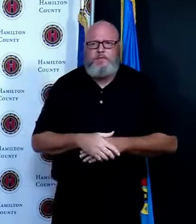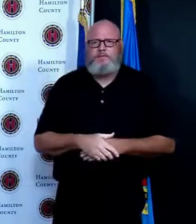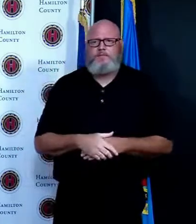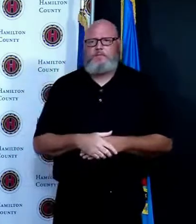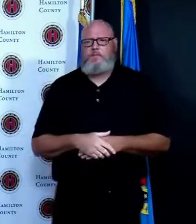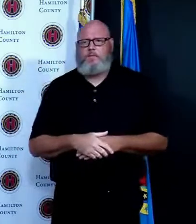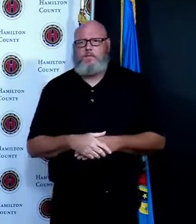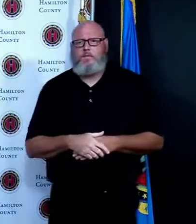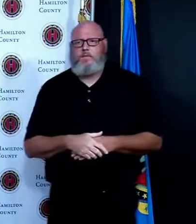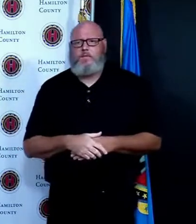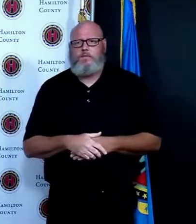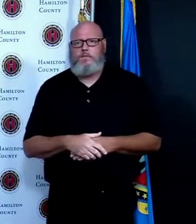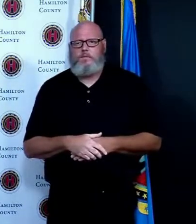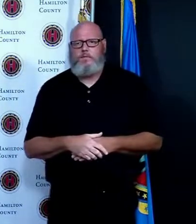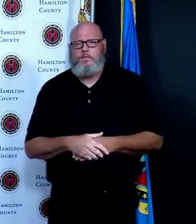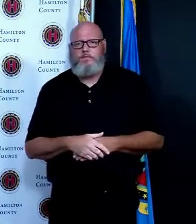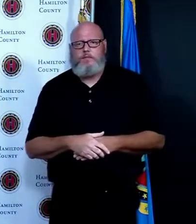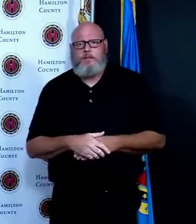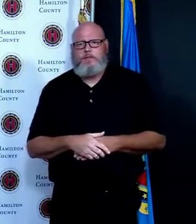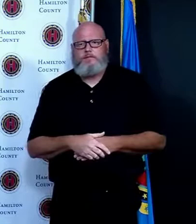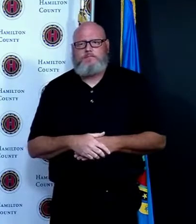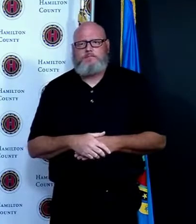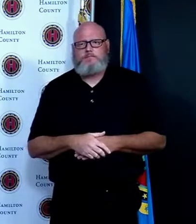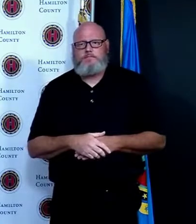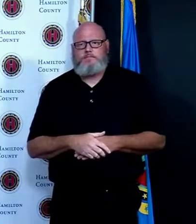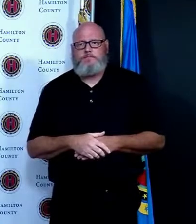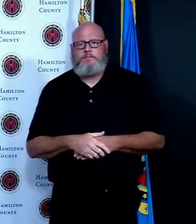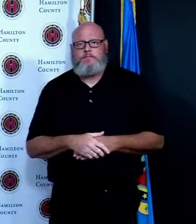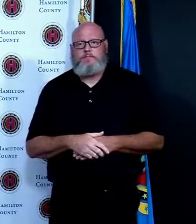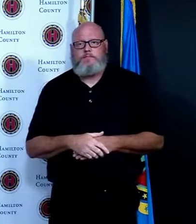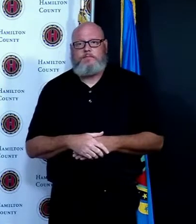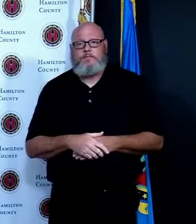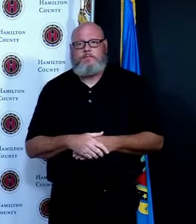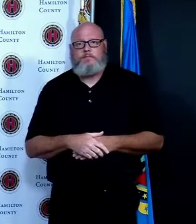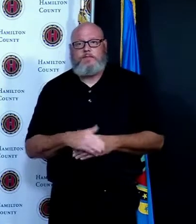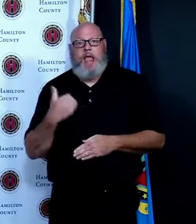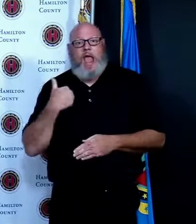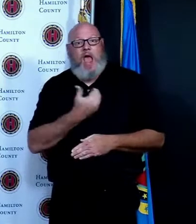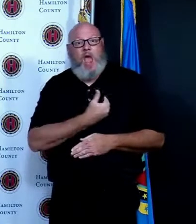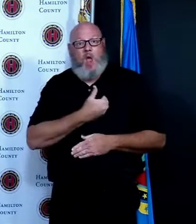with the cares act dollars so Hamilton County Test and Protect which is the Health Collab